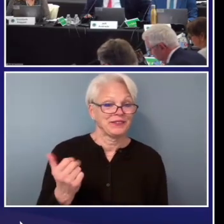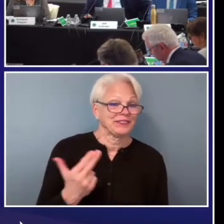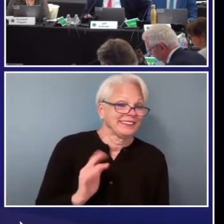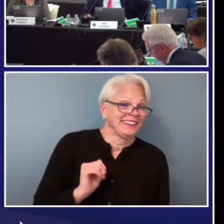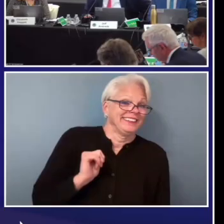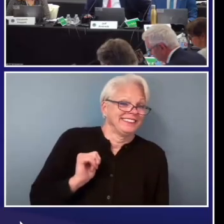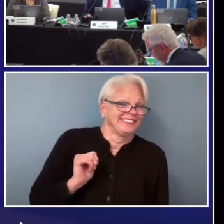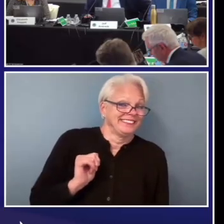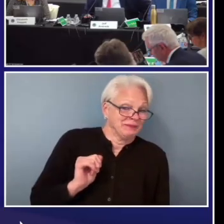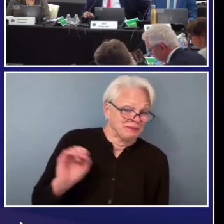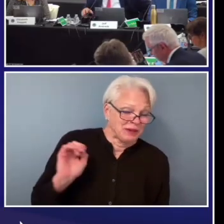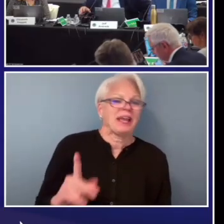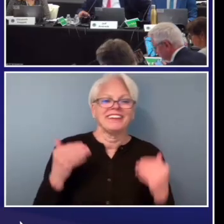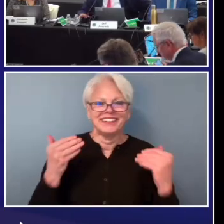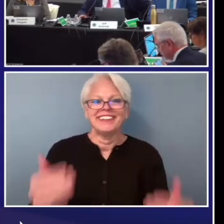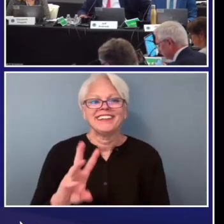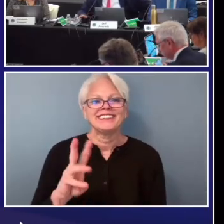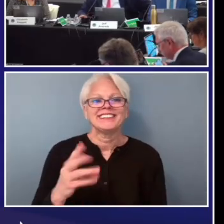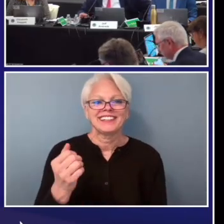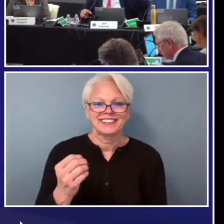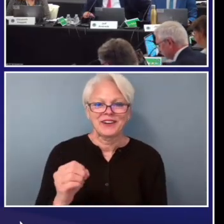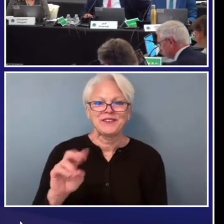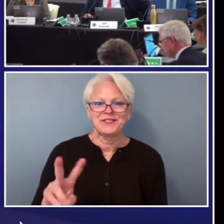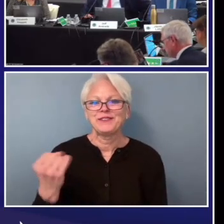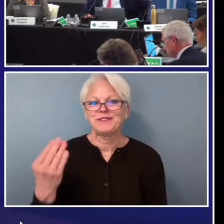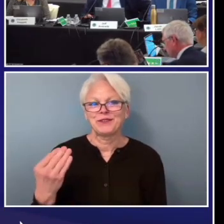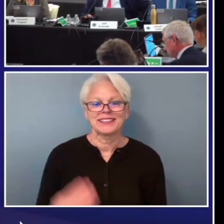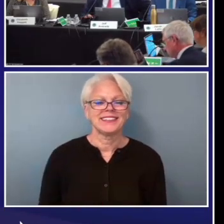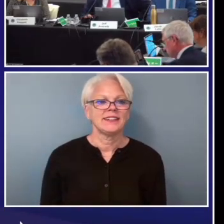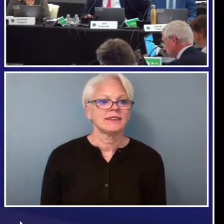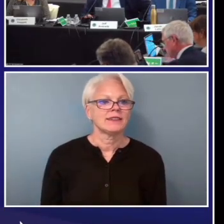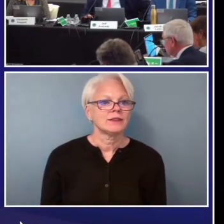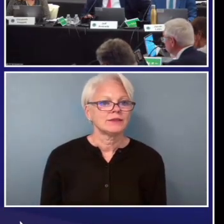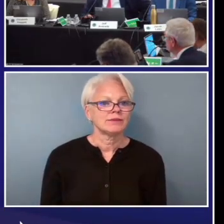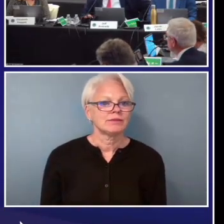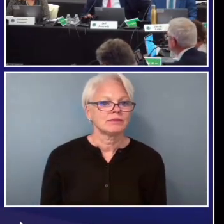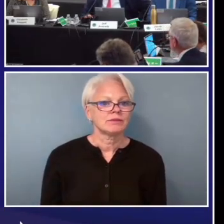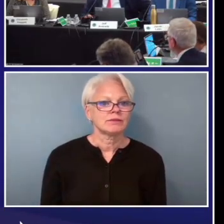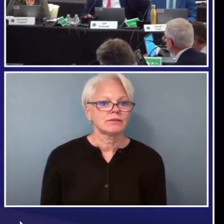Okay, we'll move on to 602. Um, These are just conforming